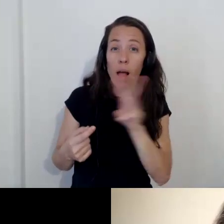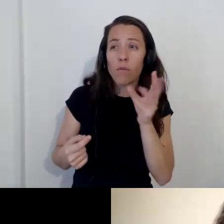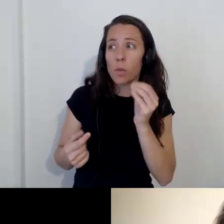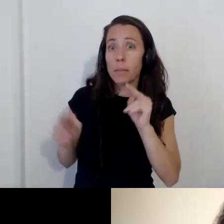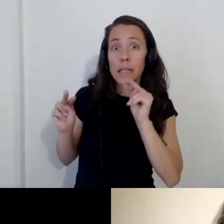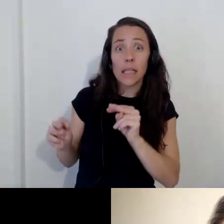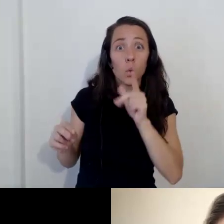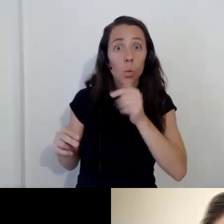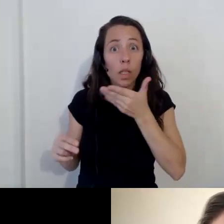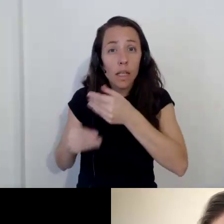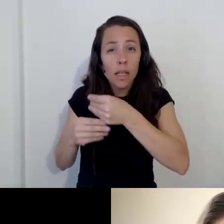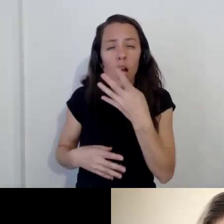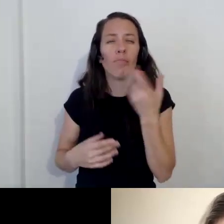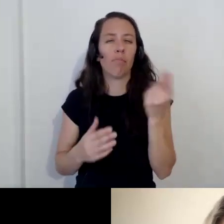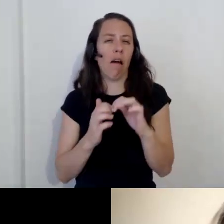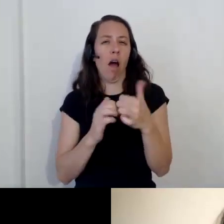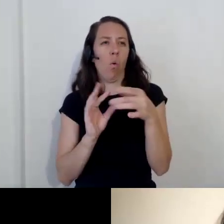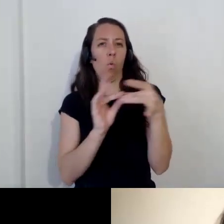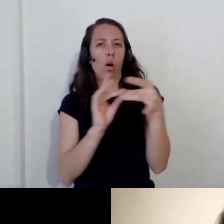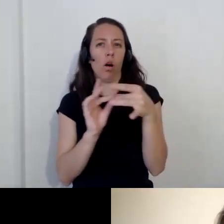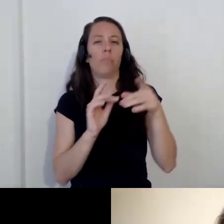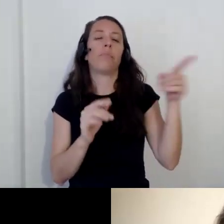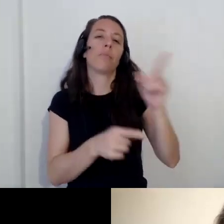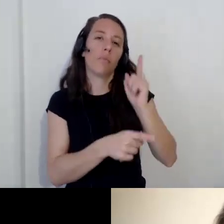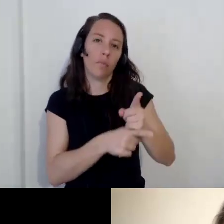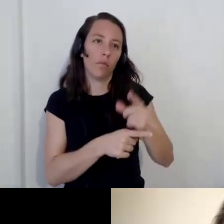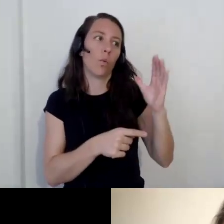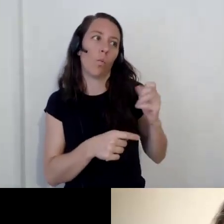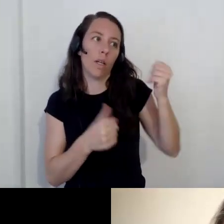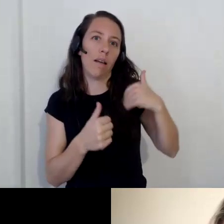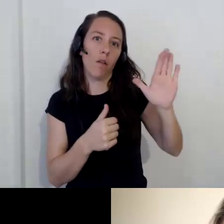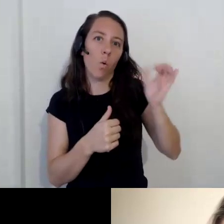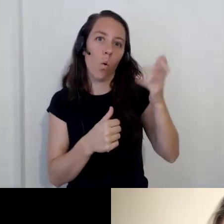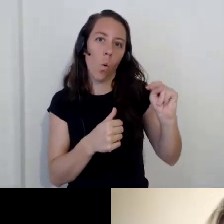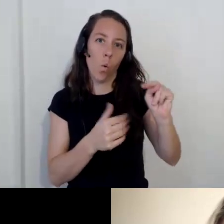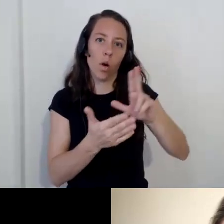Employers have their own log in. They're able to see all the people